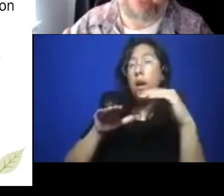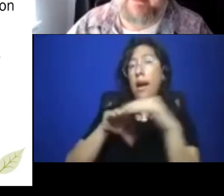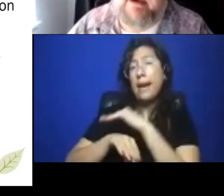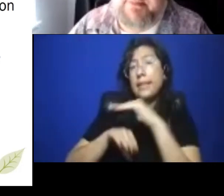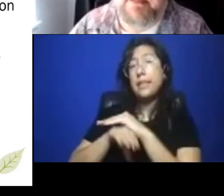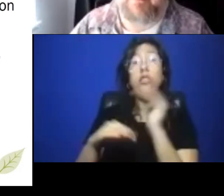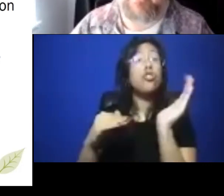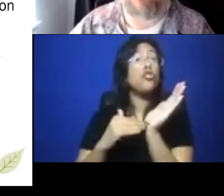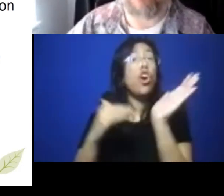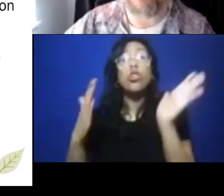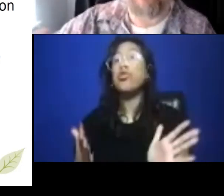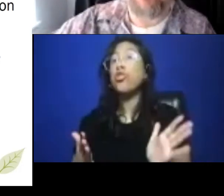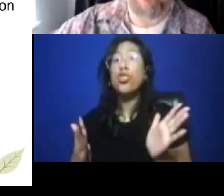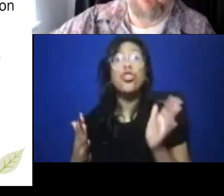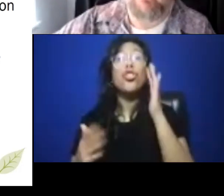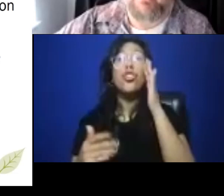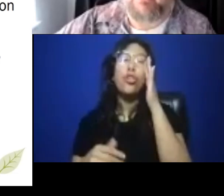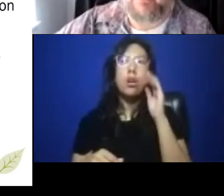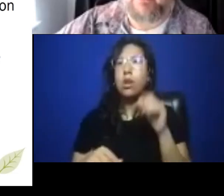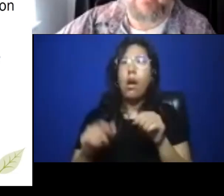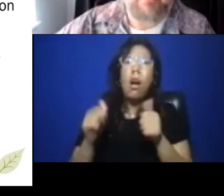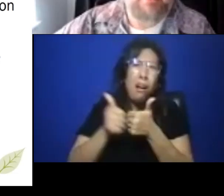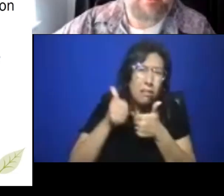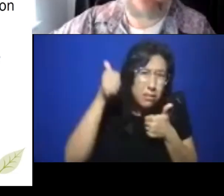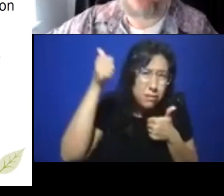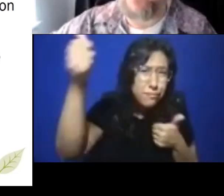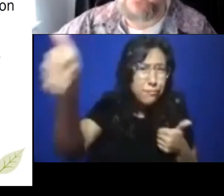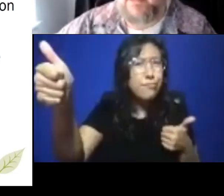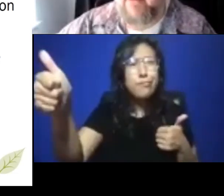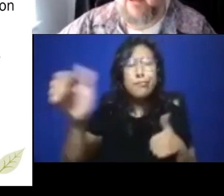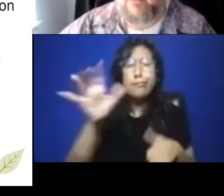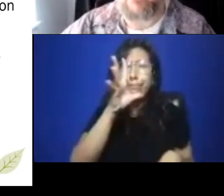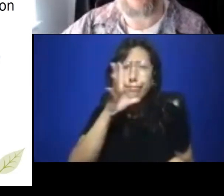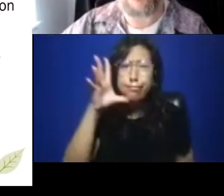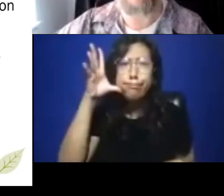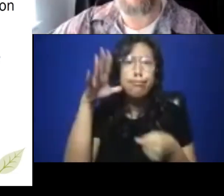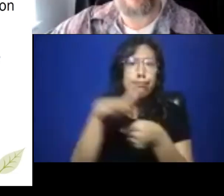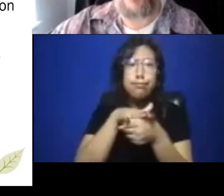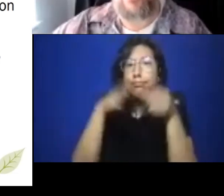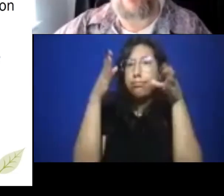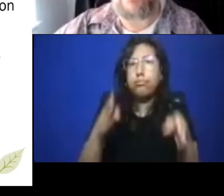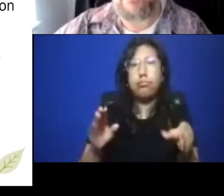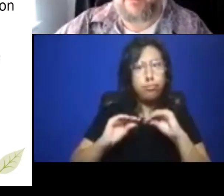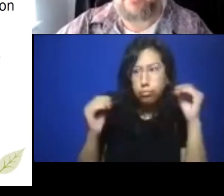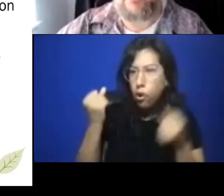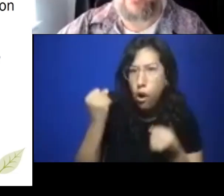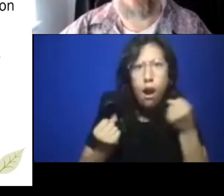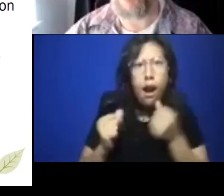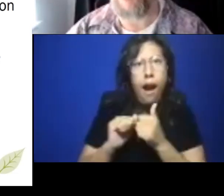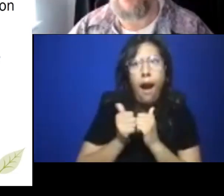is not on a bus line or is out in a rural area and someone doesn't have a car. So there's literally no way to get to them